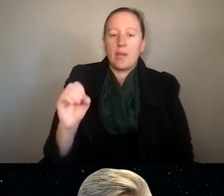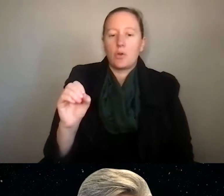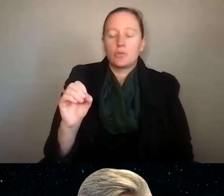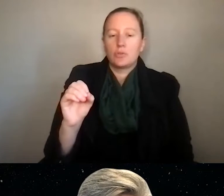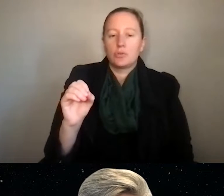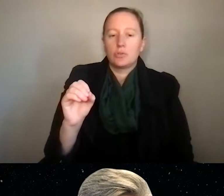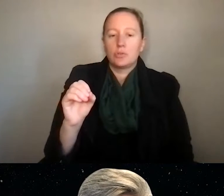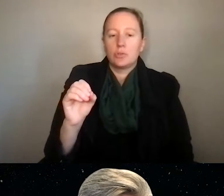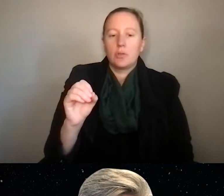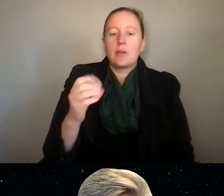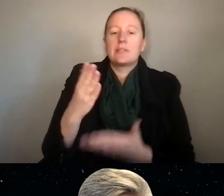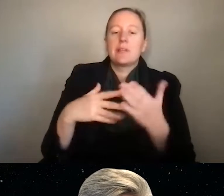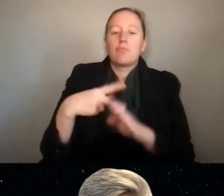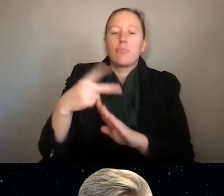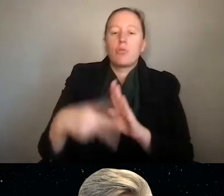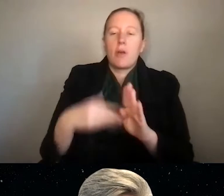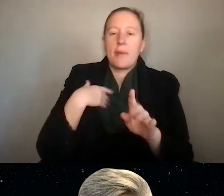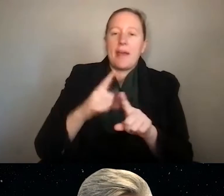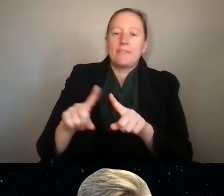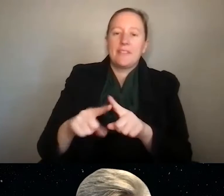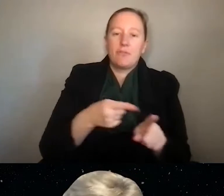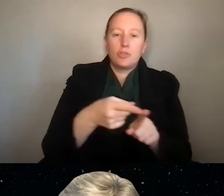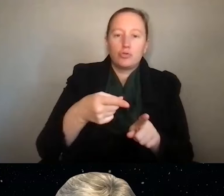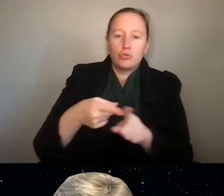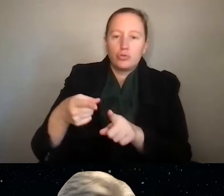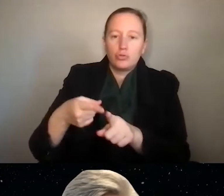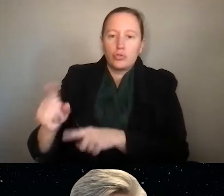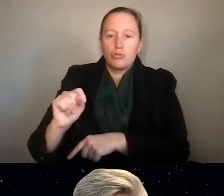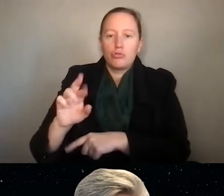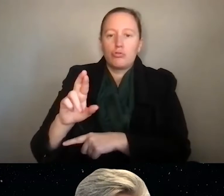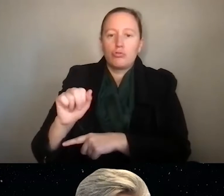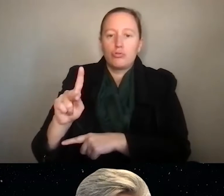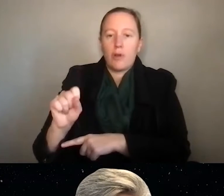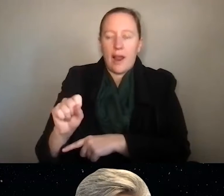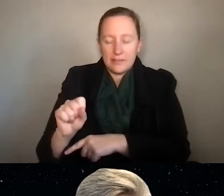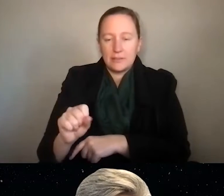different tracks like Track 1